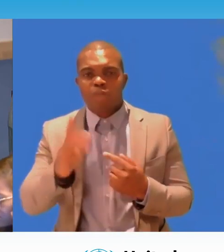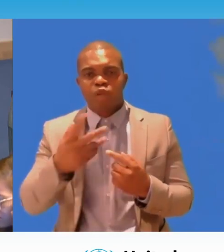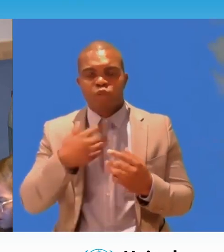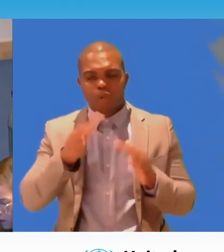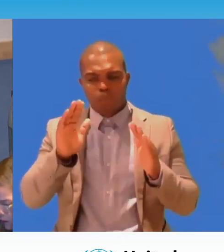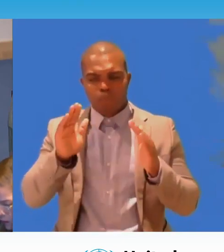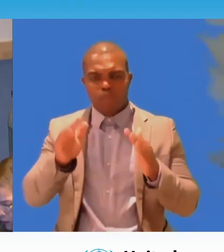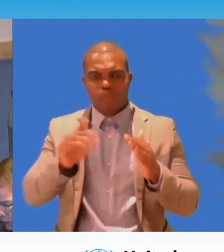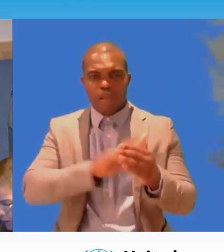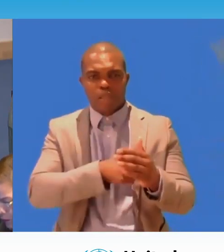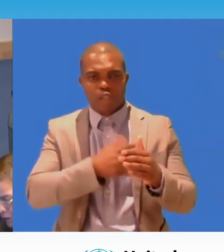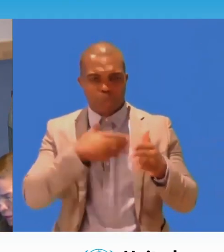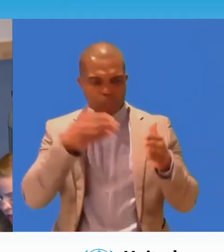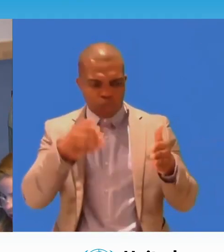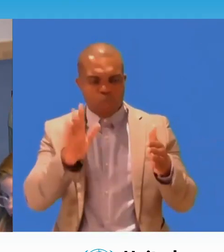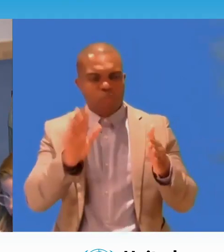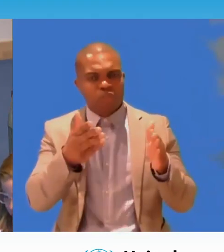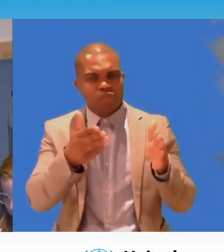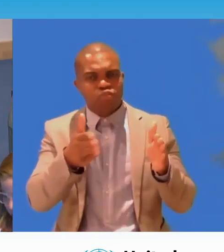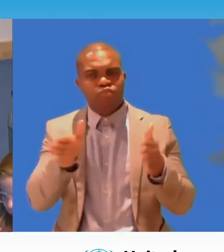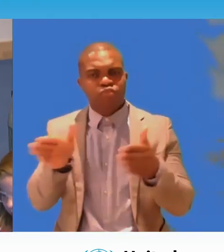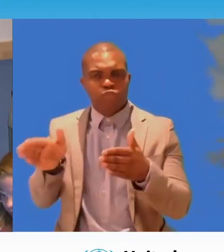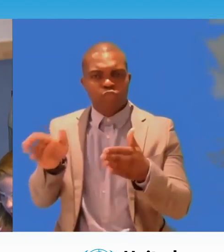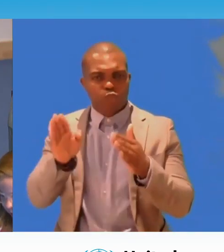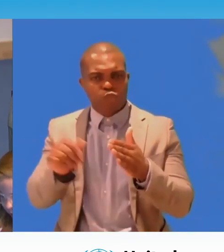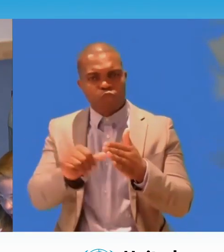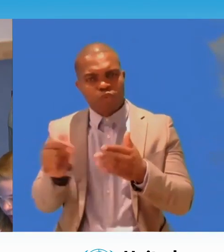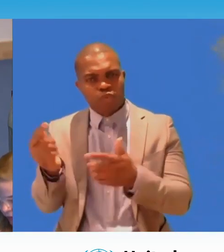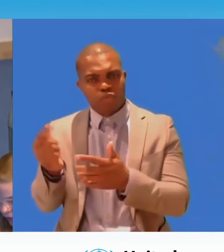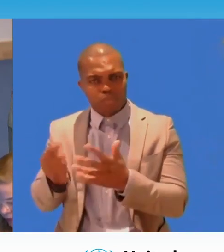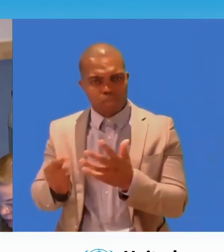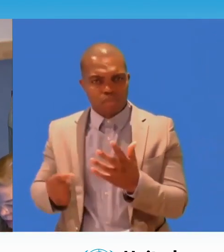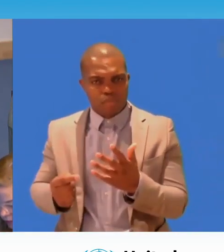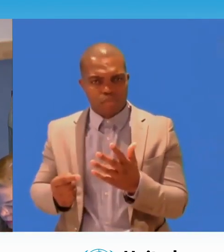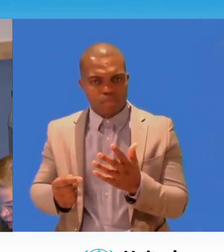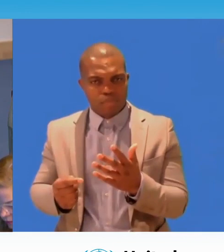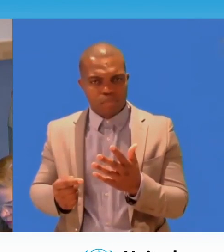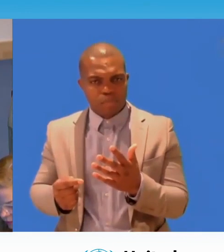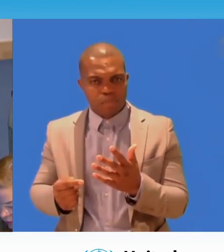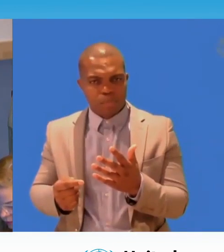clearly about the issue of data and the the fourth Industrial Revolution artificial intelligence and